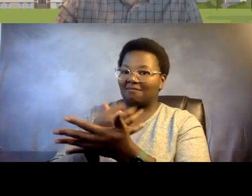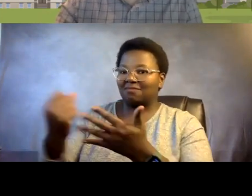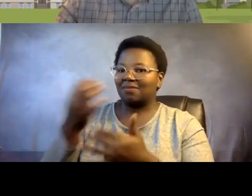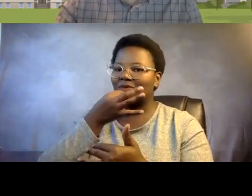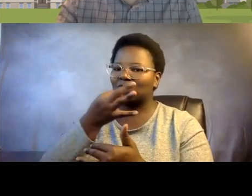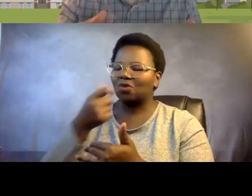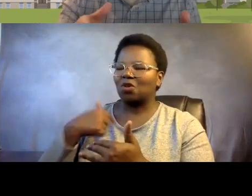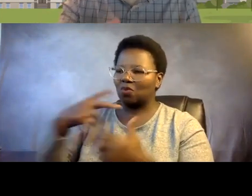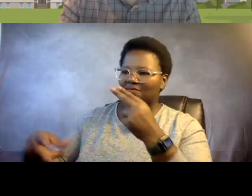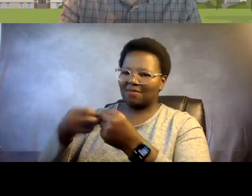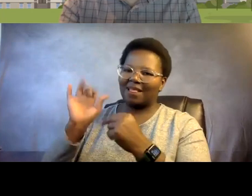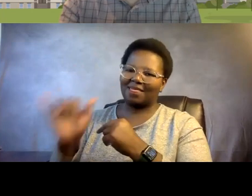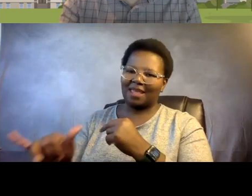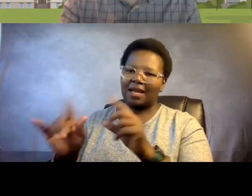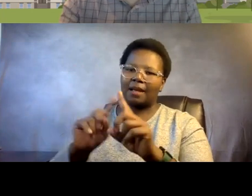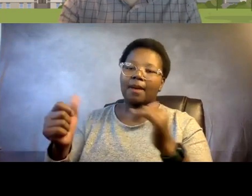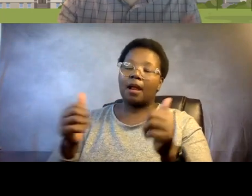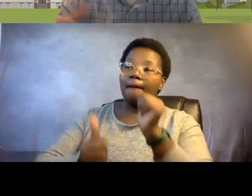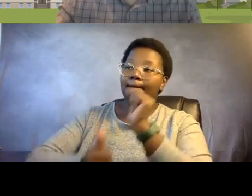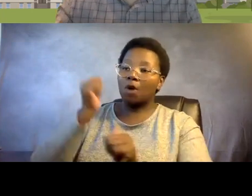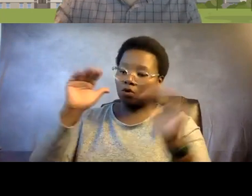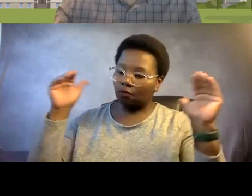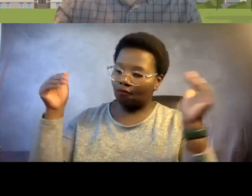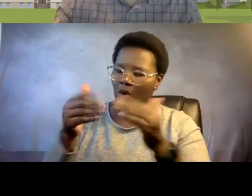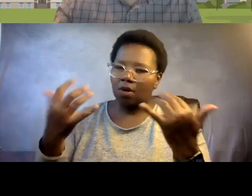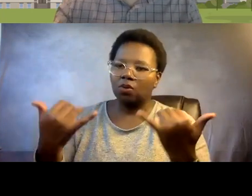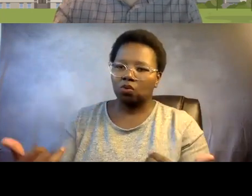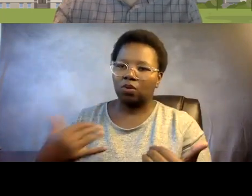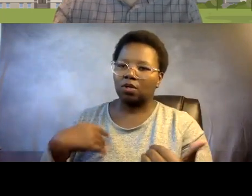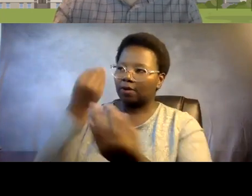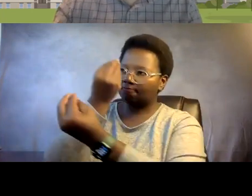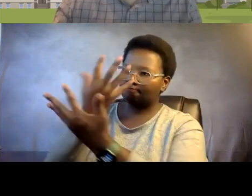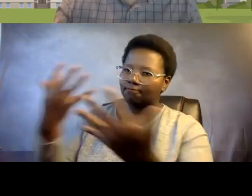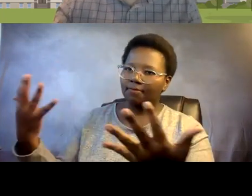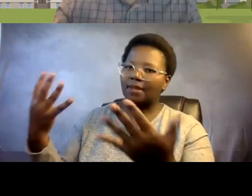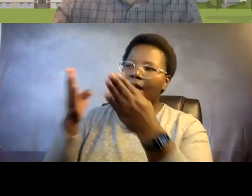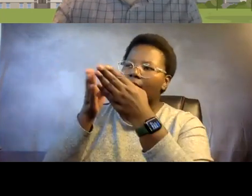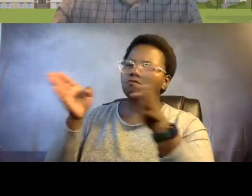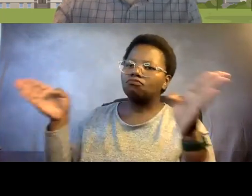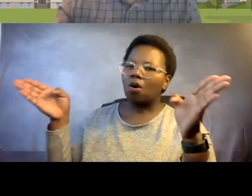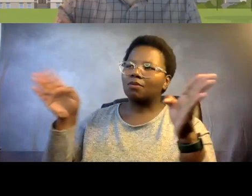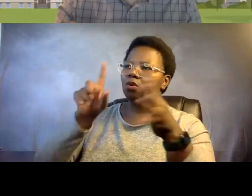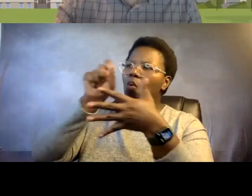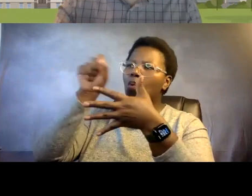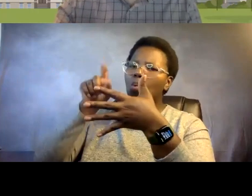the intent of our narrow focus today is to inform those broader questions, right? Okay so here are